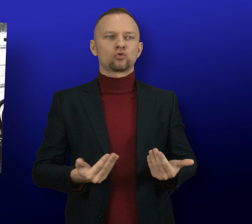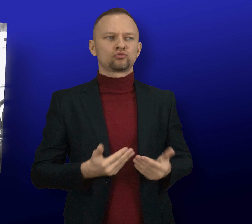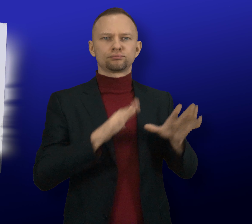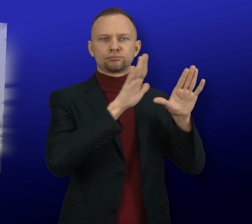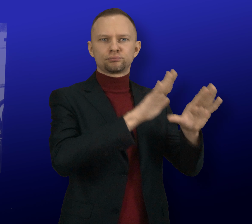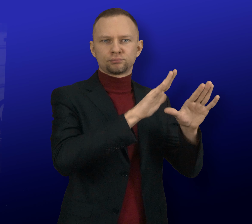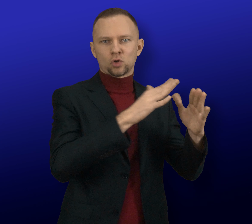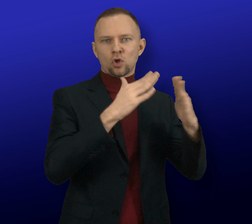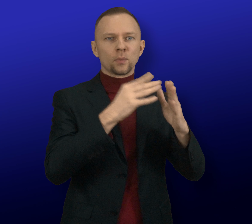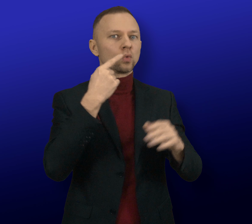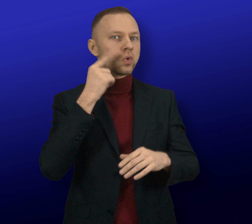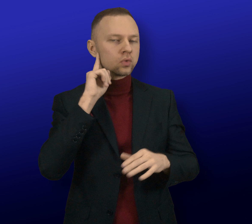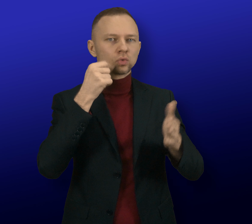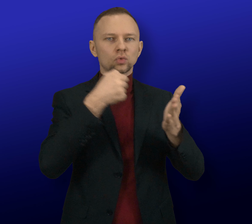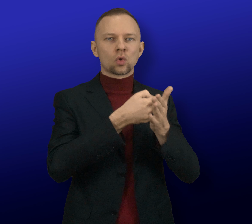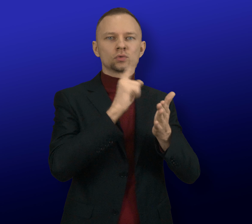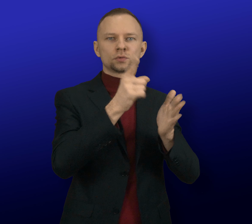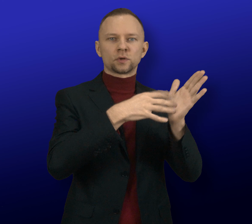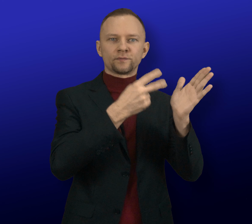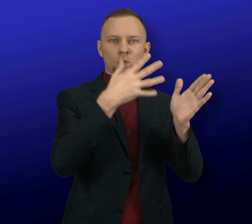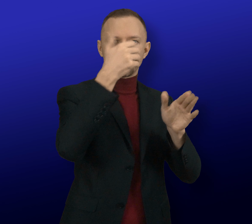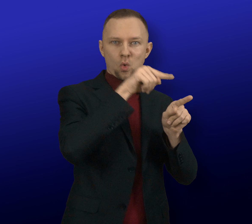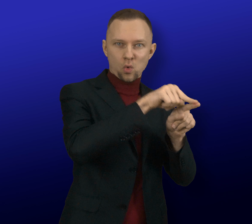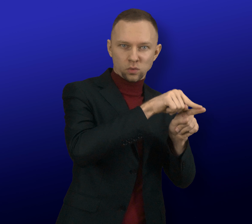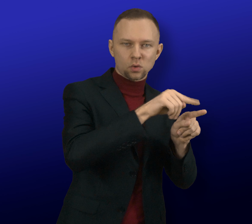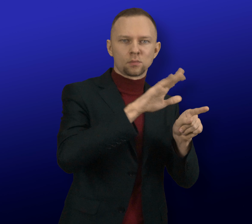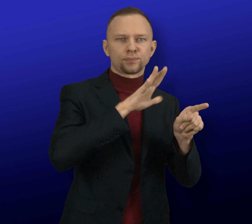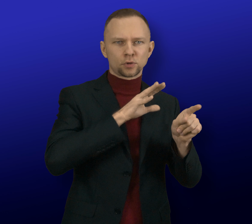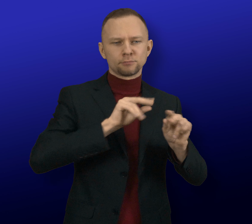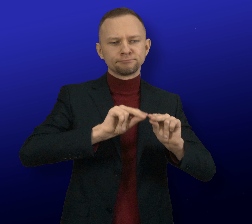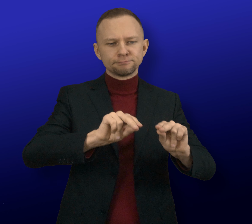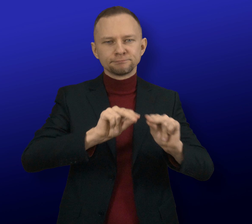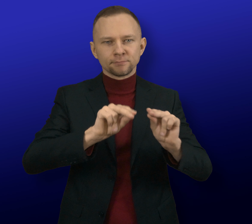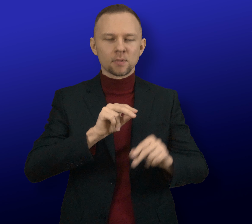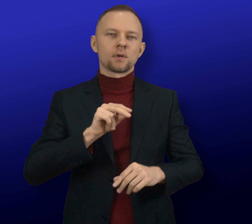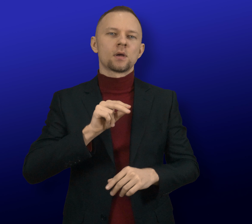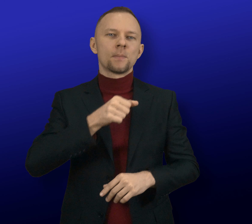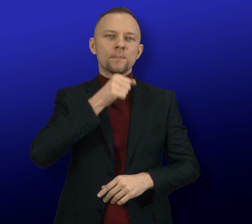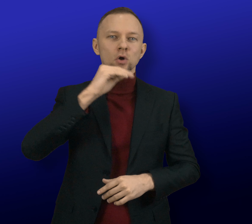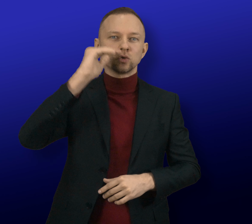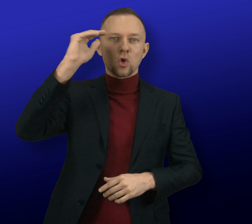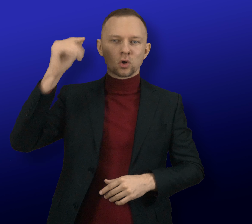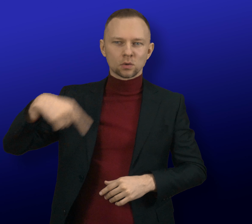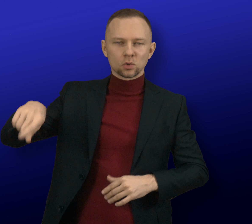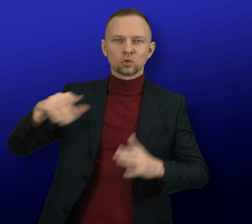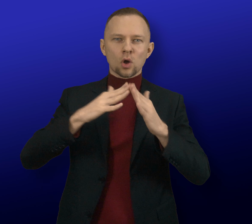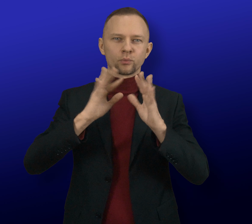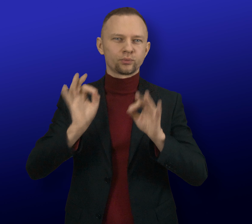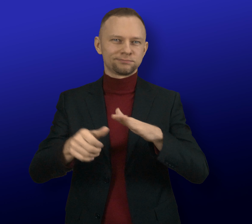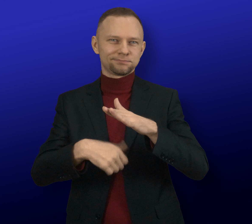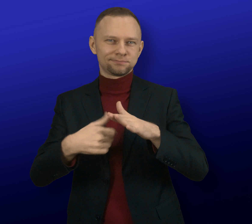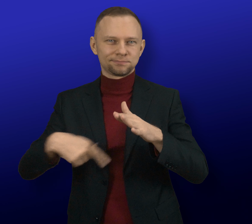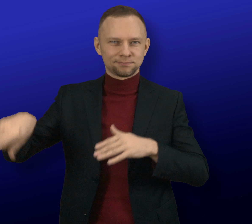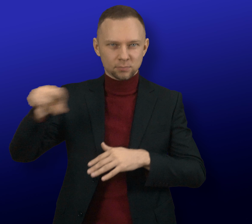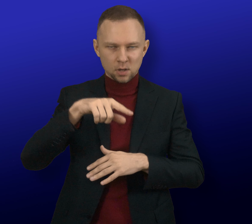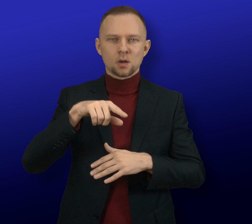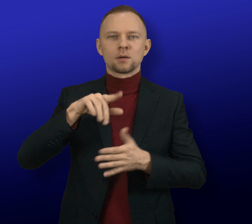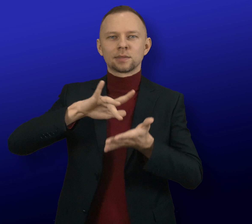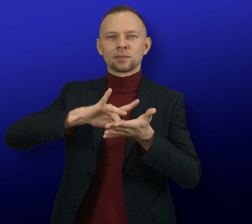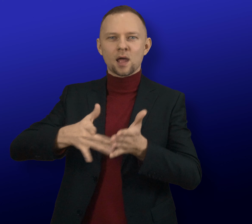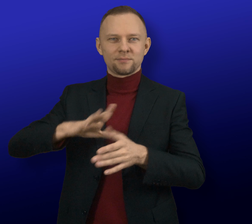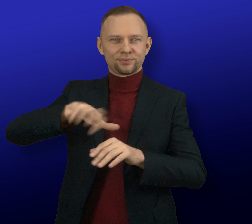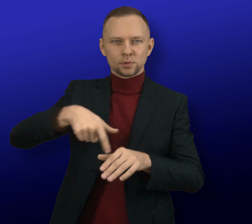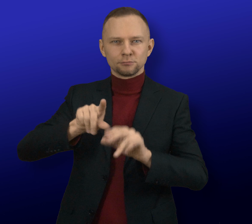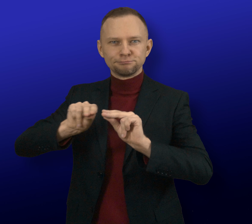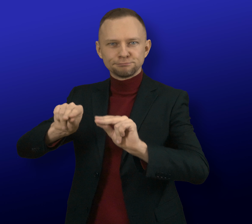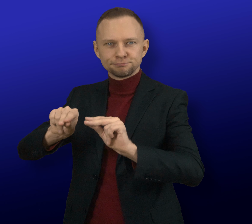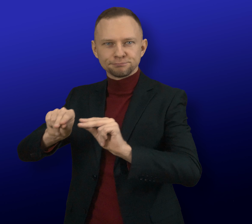She received shelter in the House of the Deaf and Mutes, and until 1925 she taught literacy to homeless teenagers